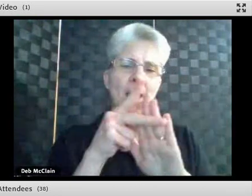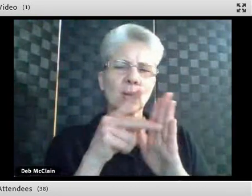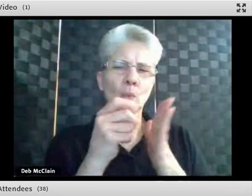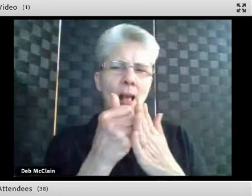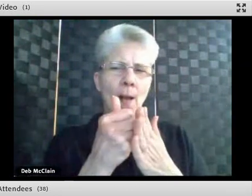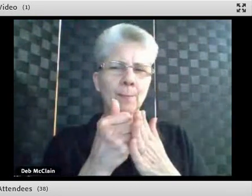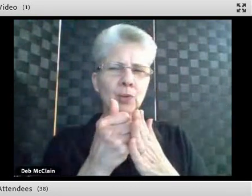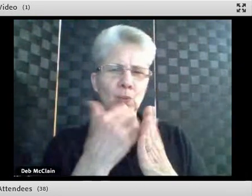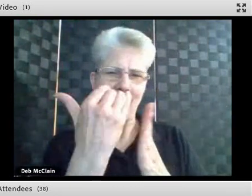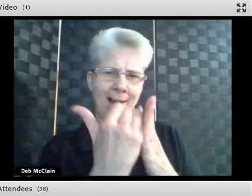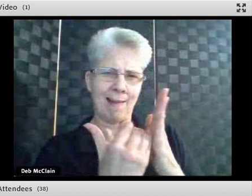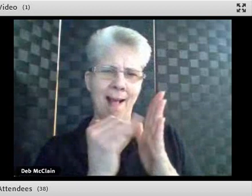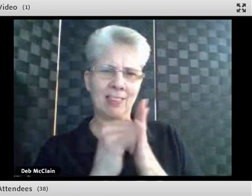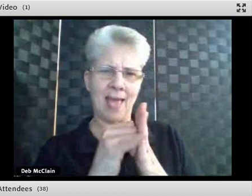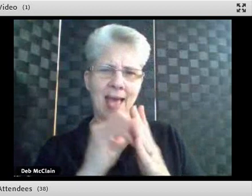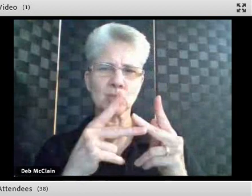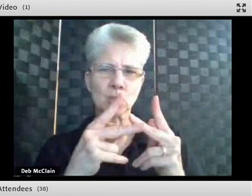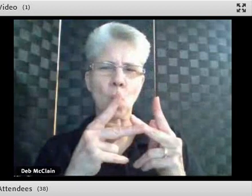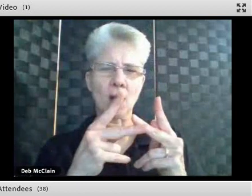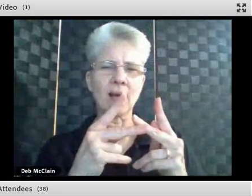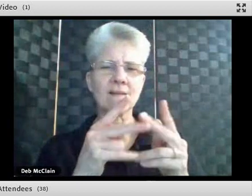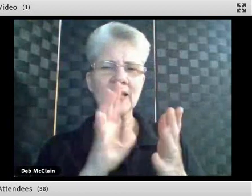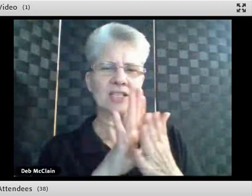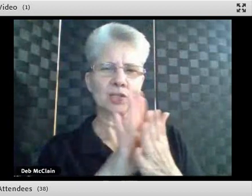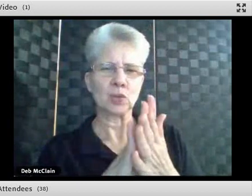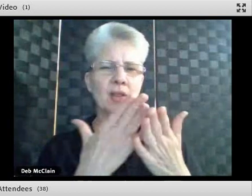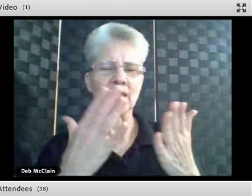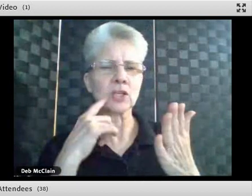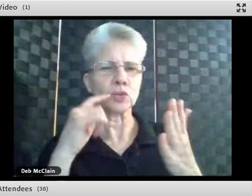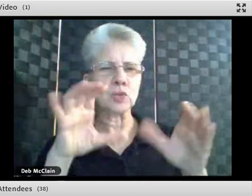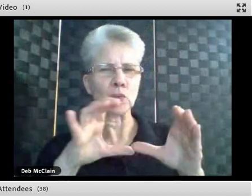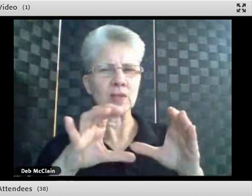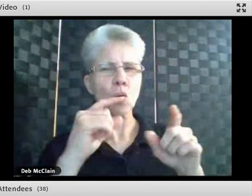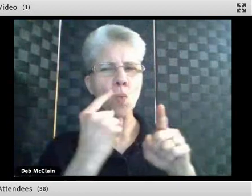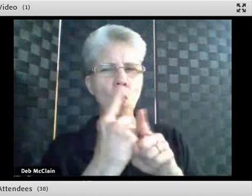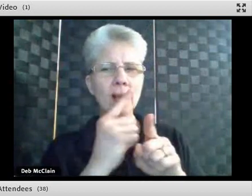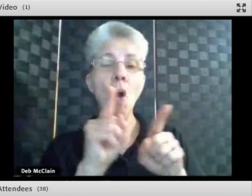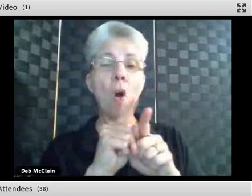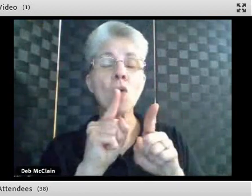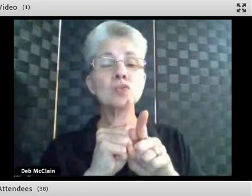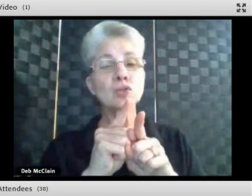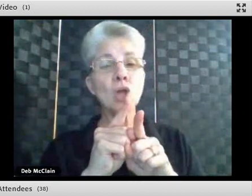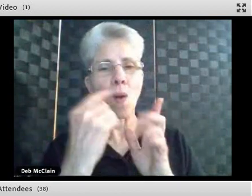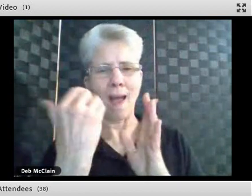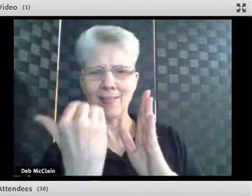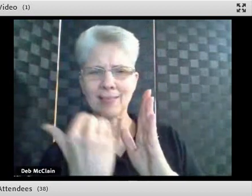that sort of institutional buy-in that you need to do this right and also outline that we're not going to save everything,